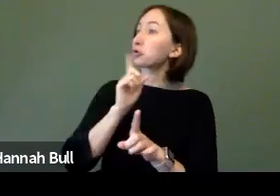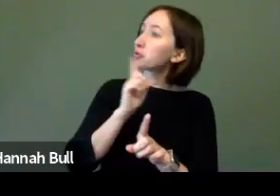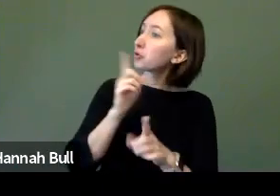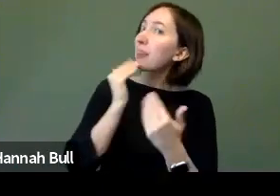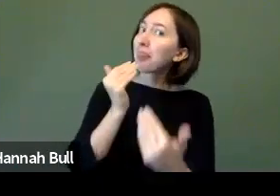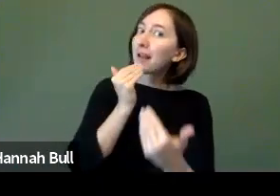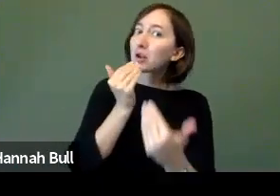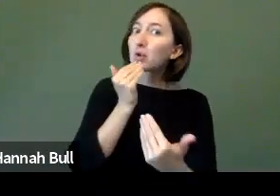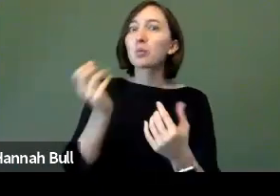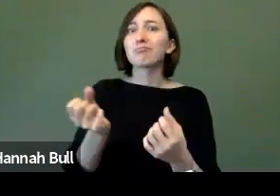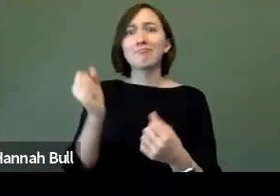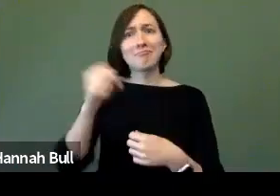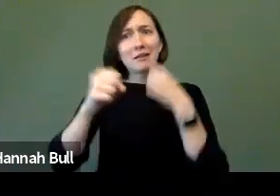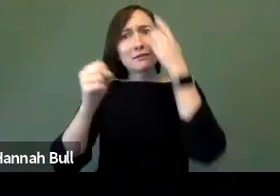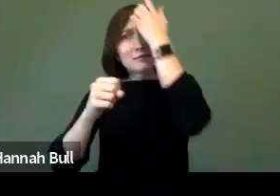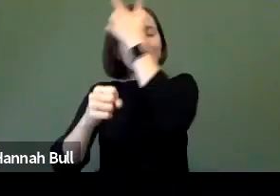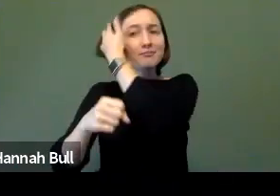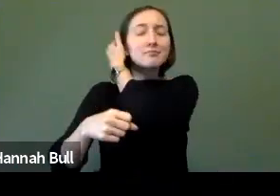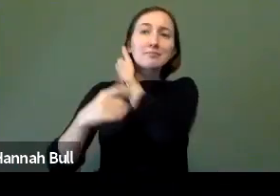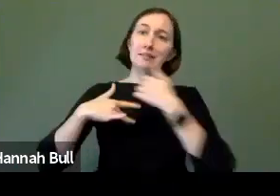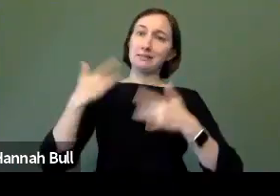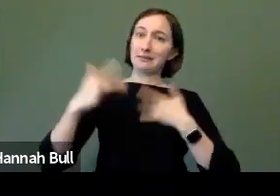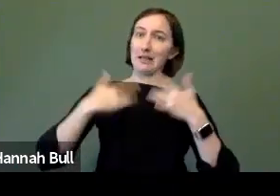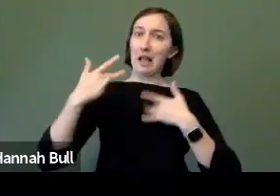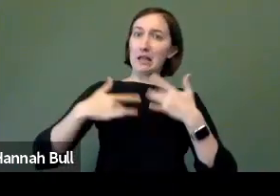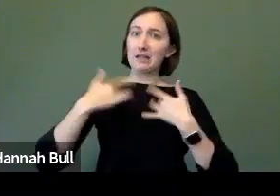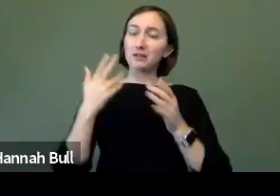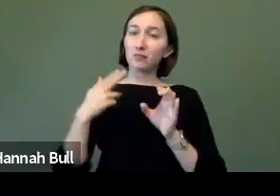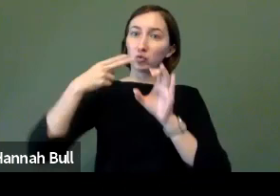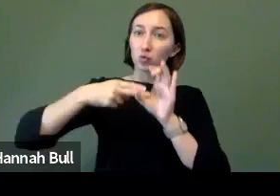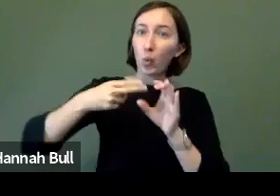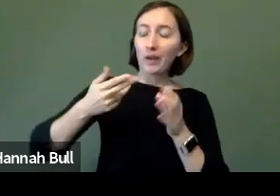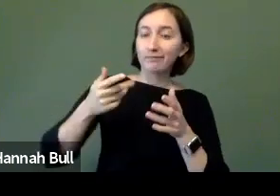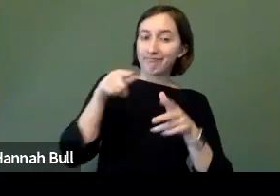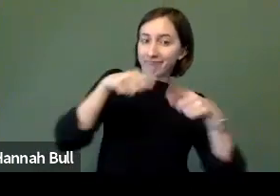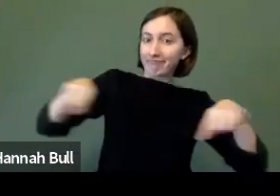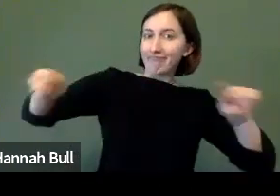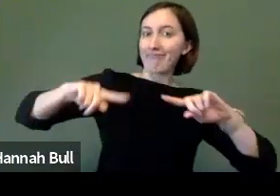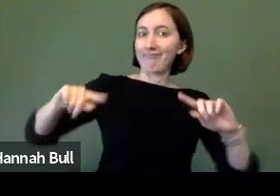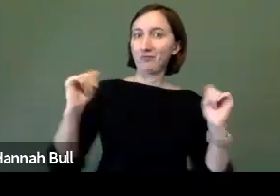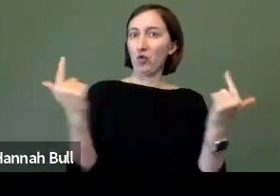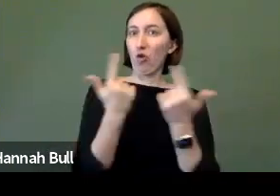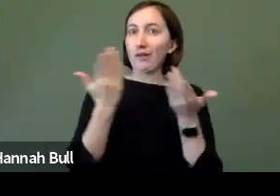We're so excited to be joining you and Danny and Susanna in this webinar.